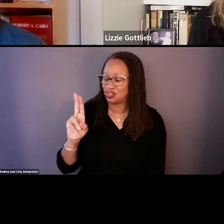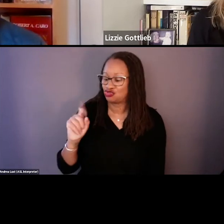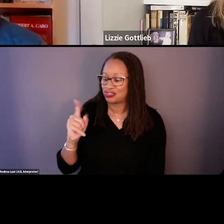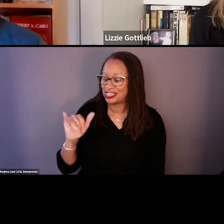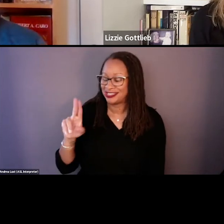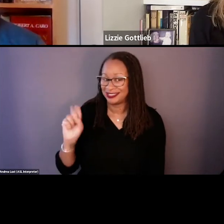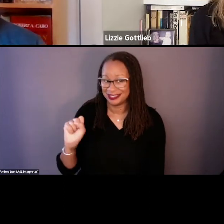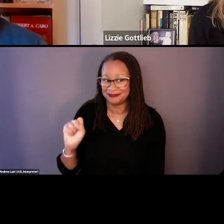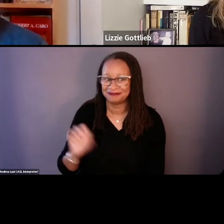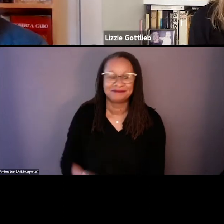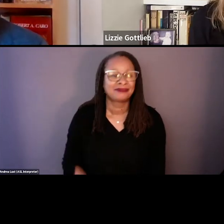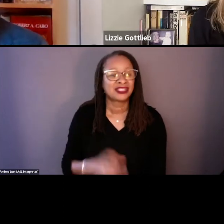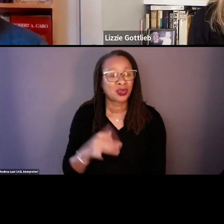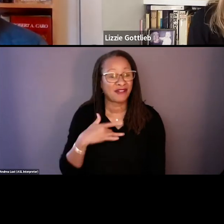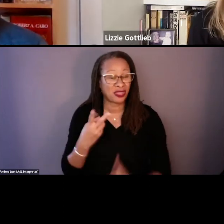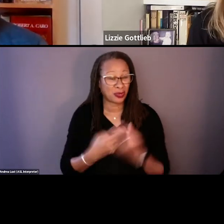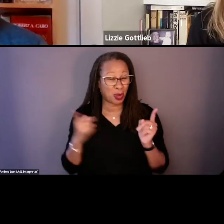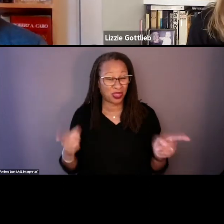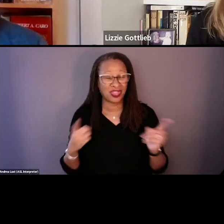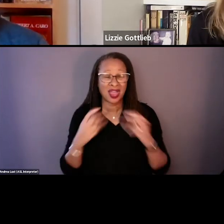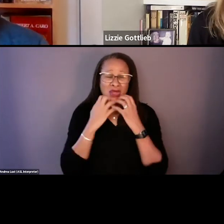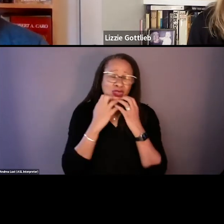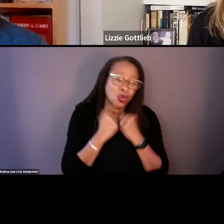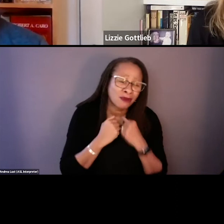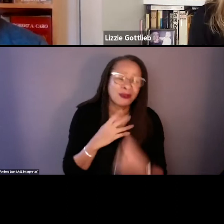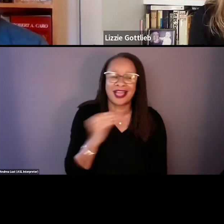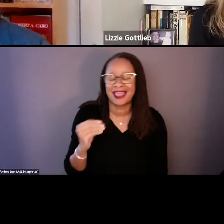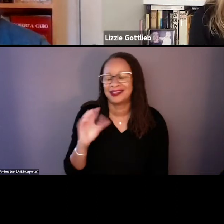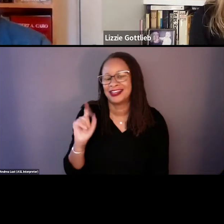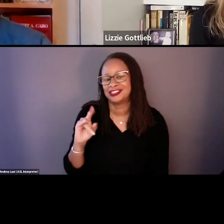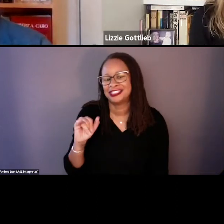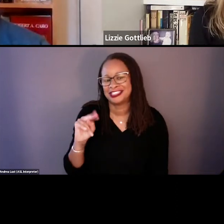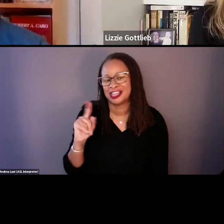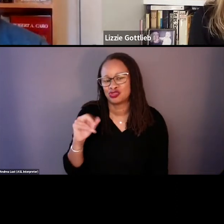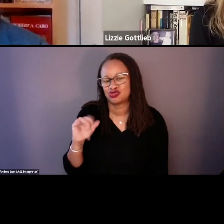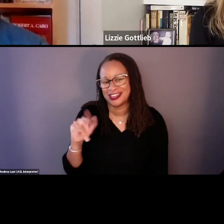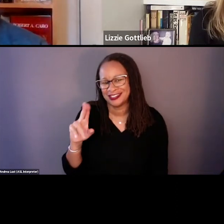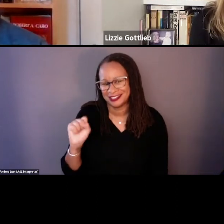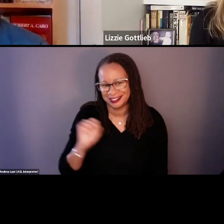And I feel these two guys are both industrious and adorable. So to be able to capture that was pretty wonderful.